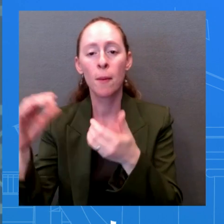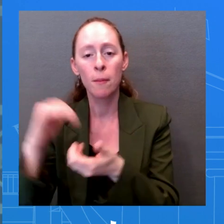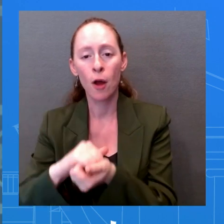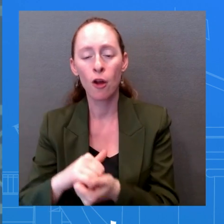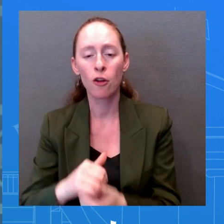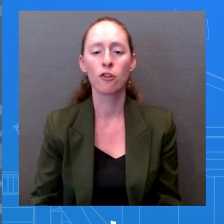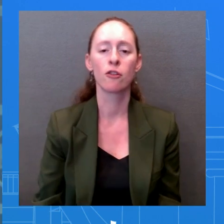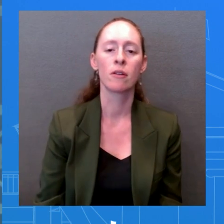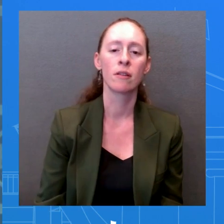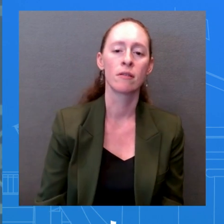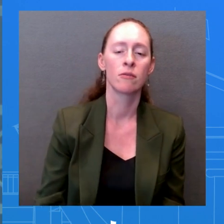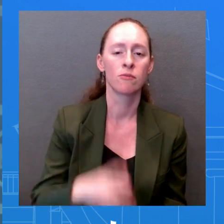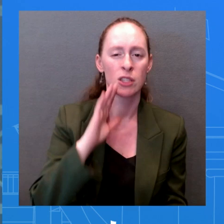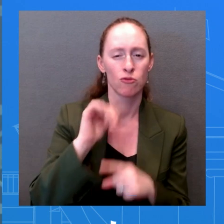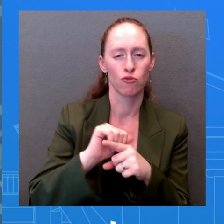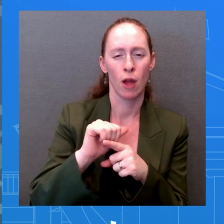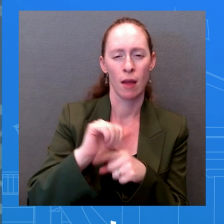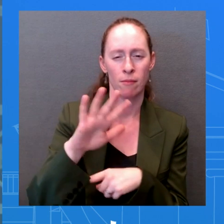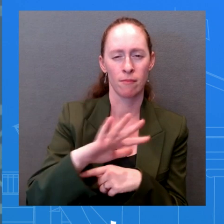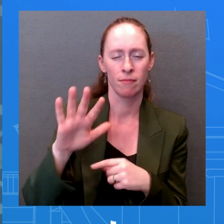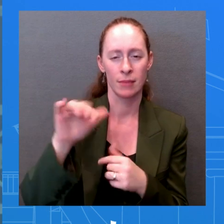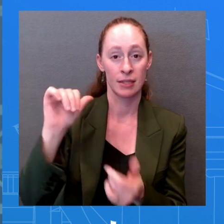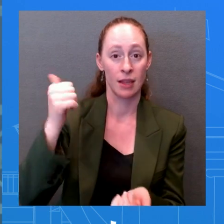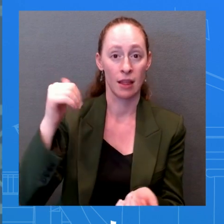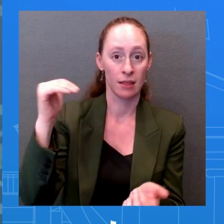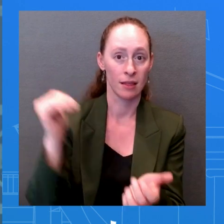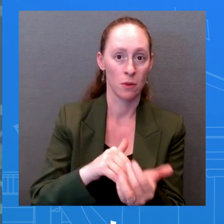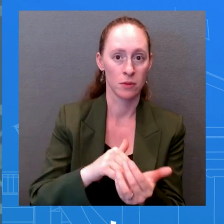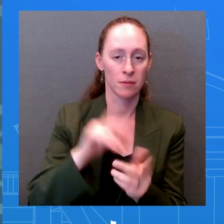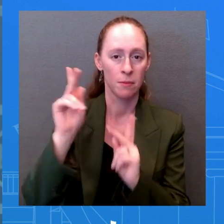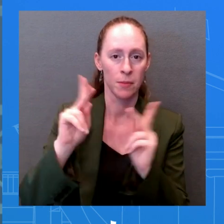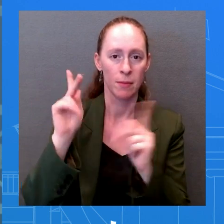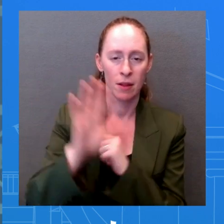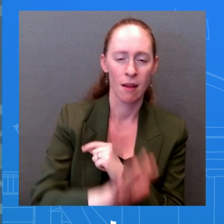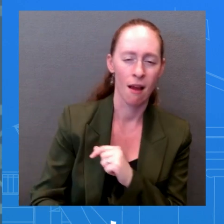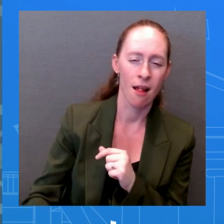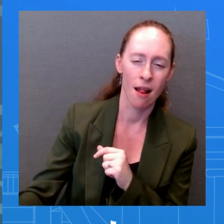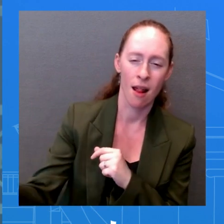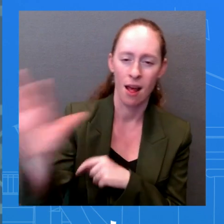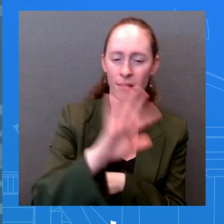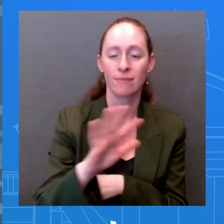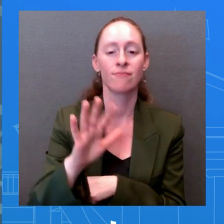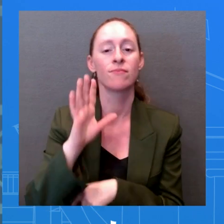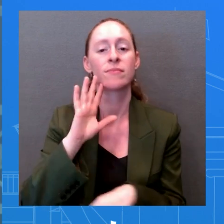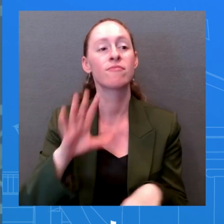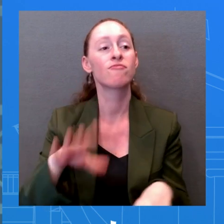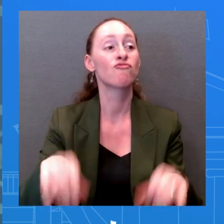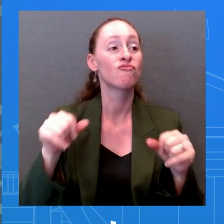and will host over 1,000 bridge-building events in over 300 communities. And one last thing.